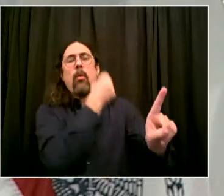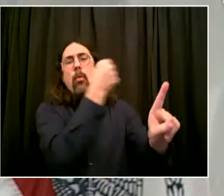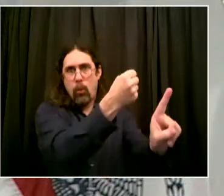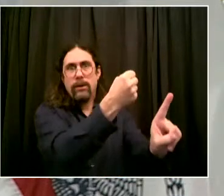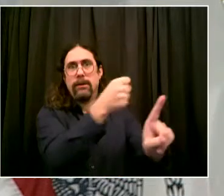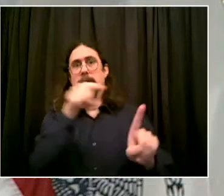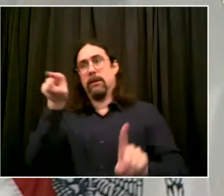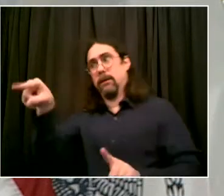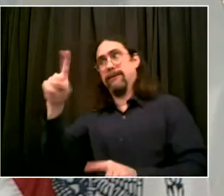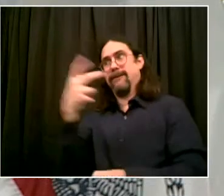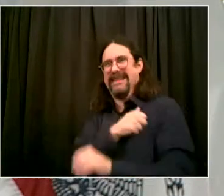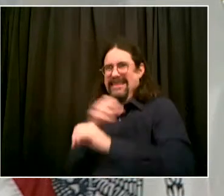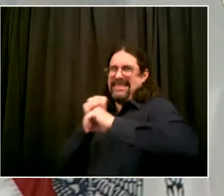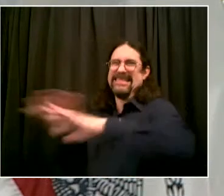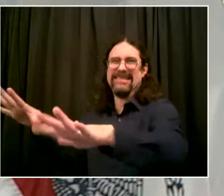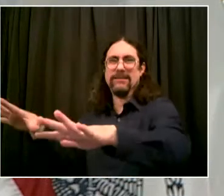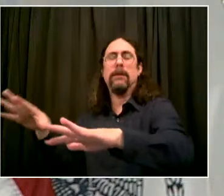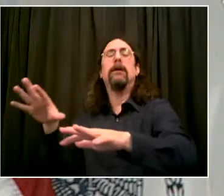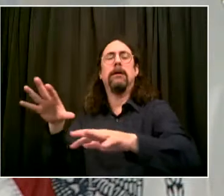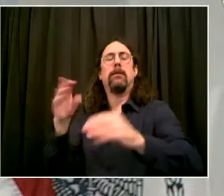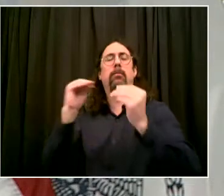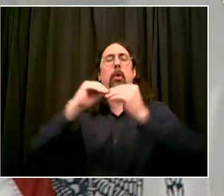AT ALALL, WWE ARE JUST STUCK RIGHT NOW W CBEAUAUES WE